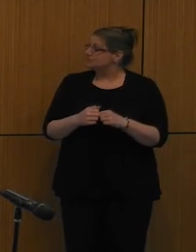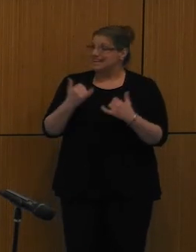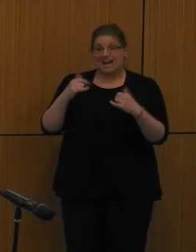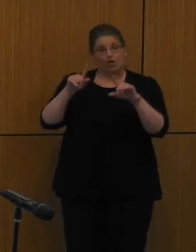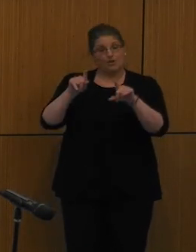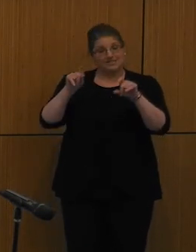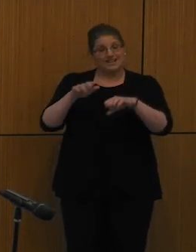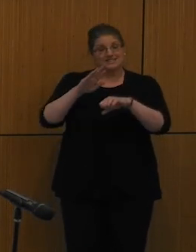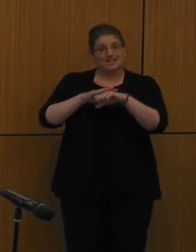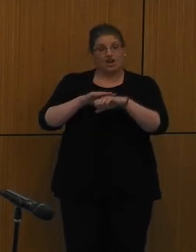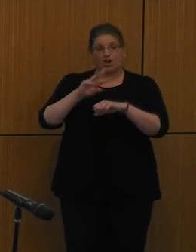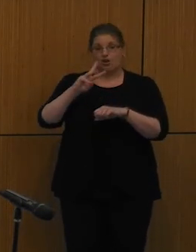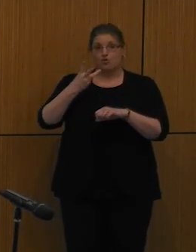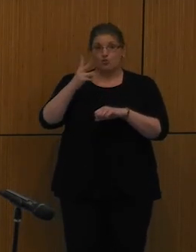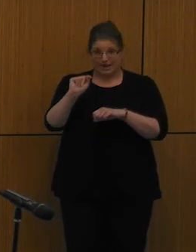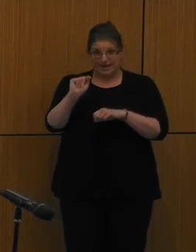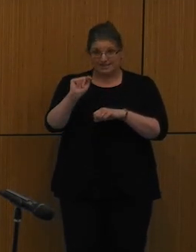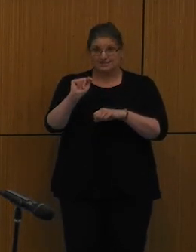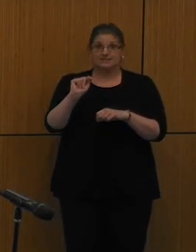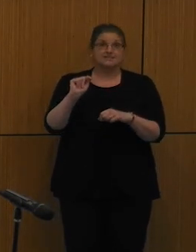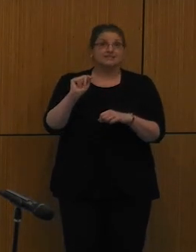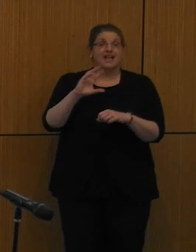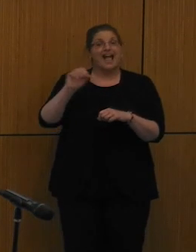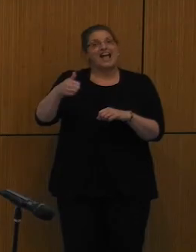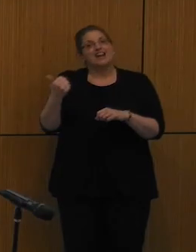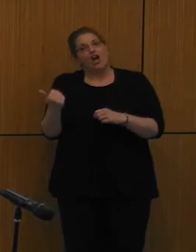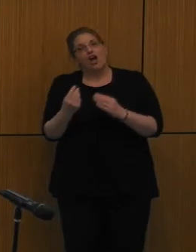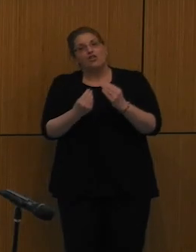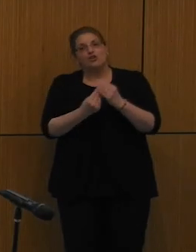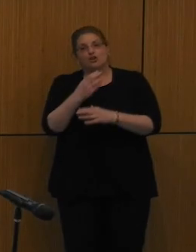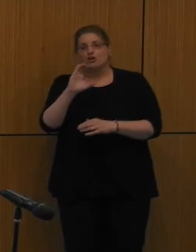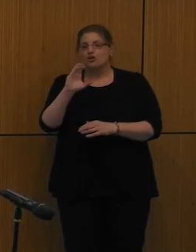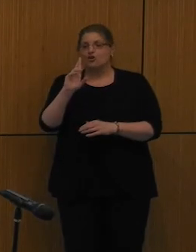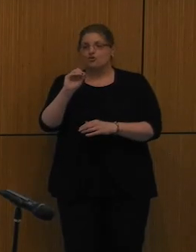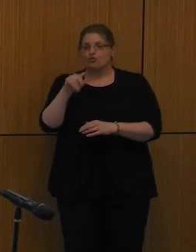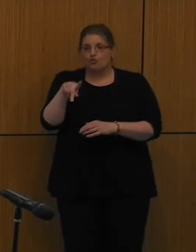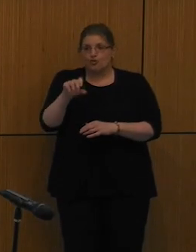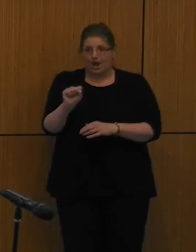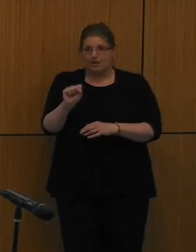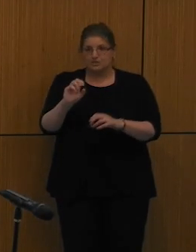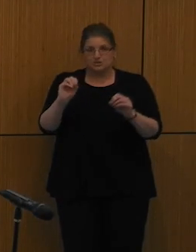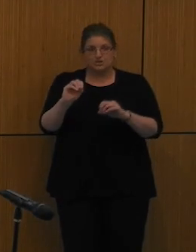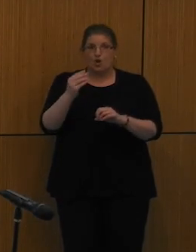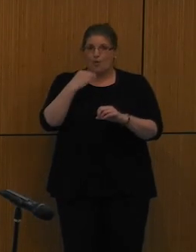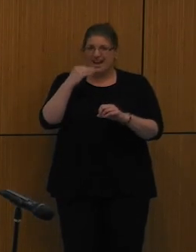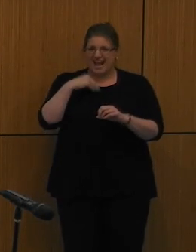and also useful other crops that we would consume. Nobody in this room has eaten before. You guys. I hope you haven't.